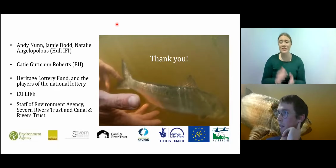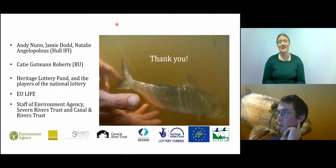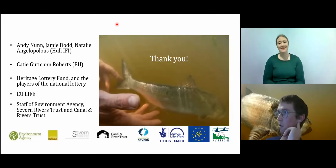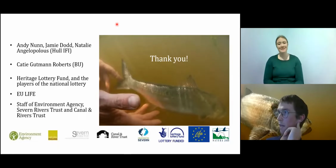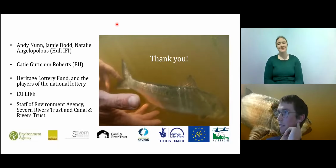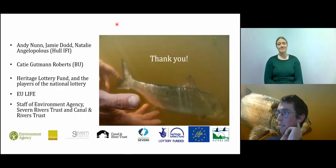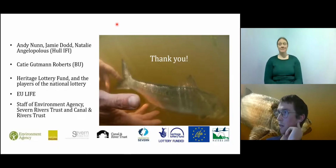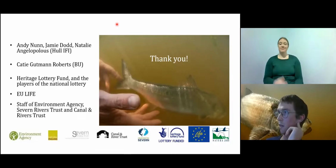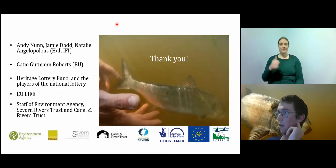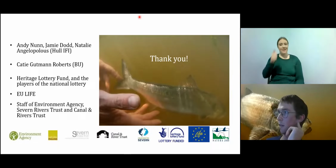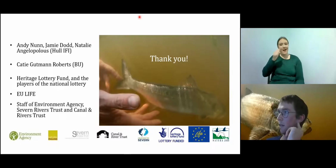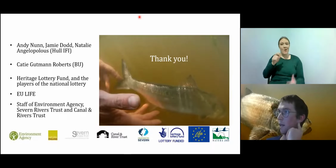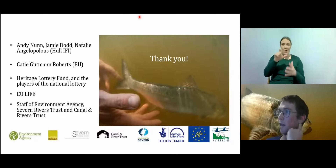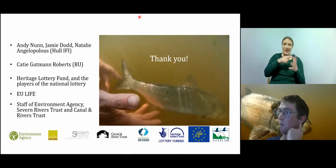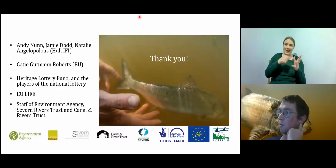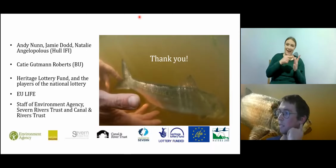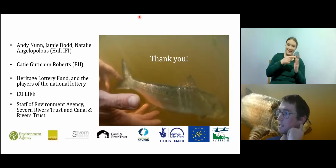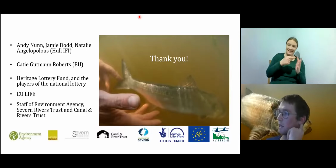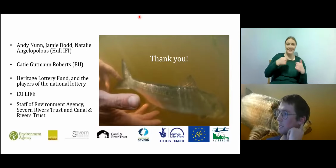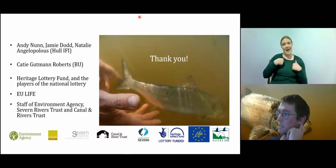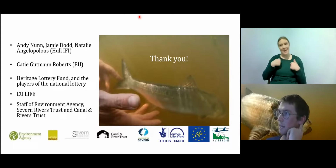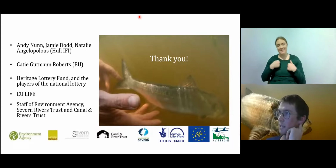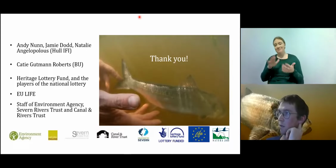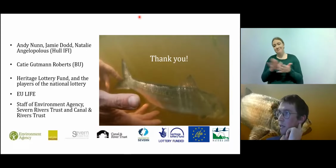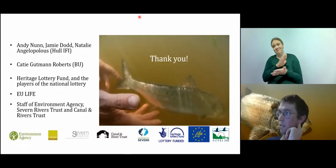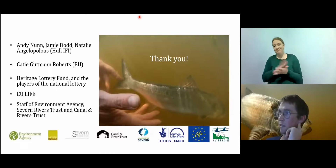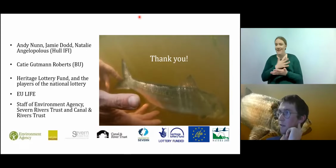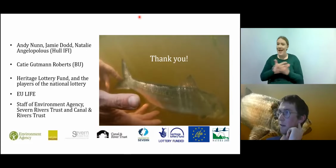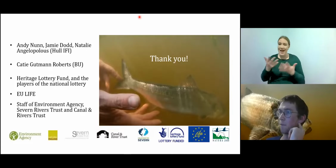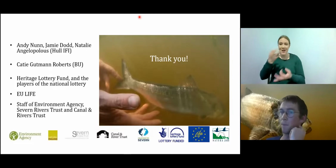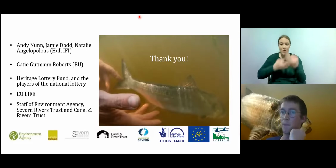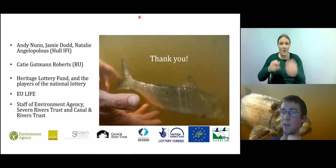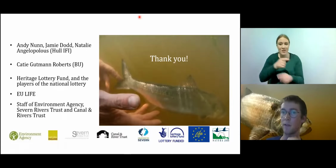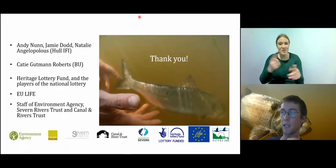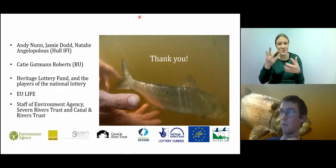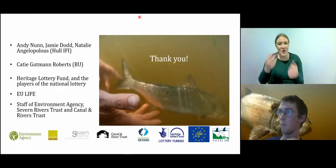both catie and i would be delighted to take any questions you have so thank you very much